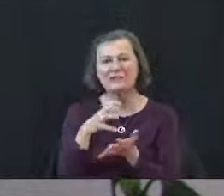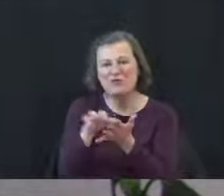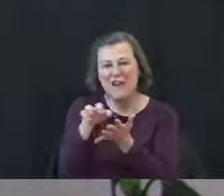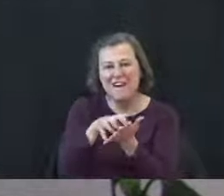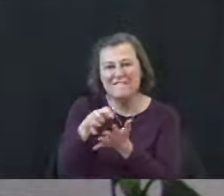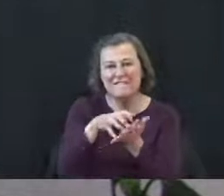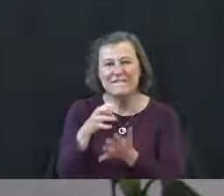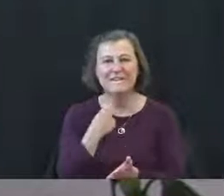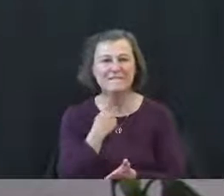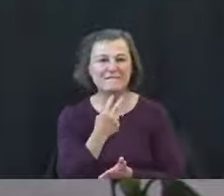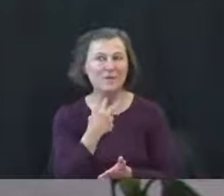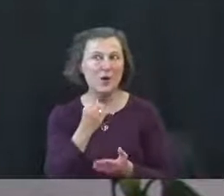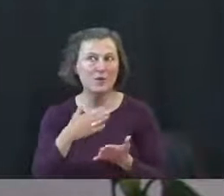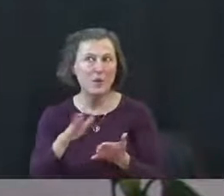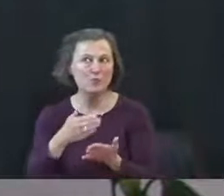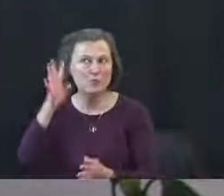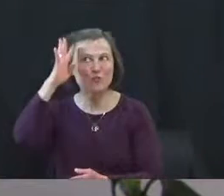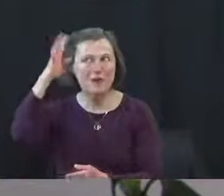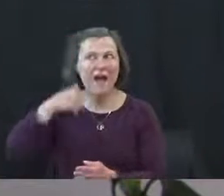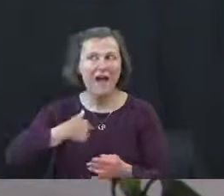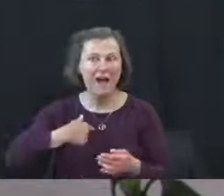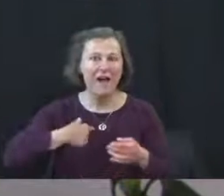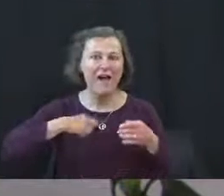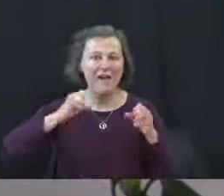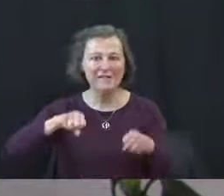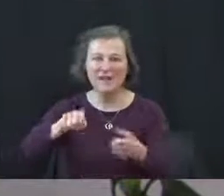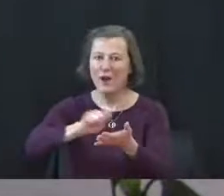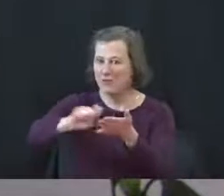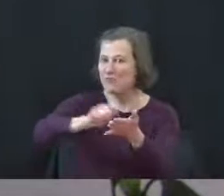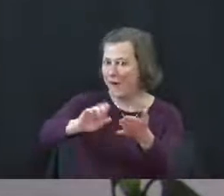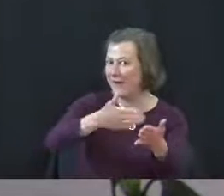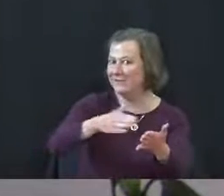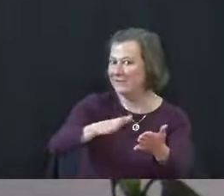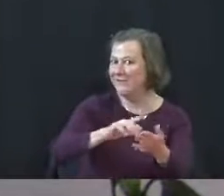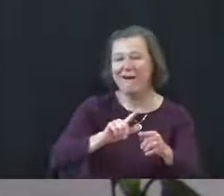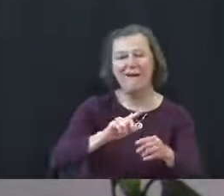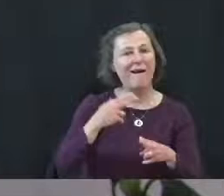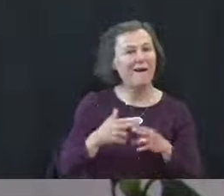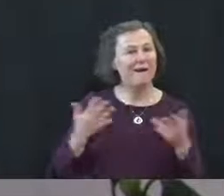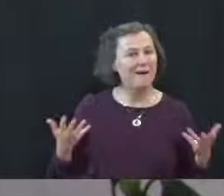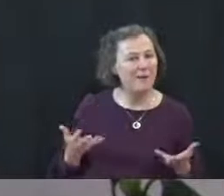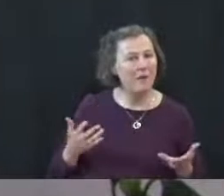creativity I could write a song. It would be called “I’ve met everyone.”